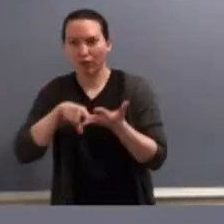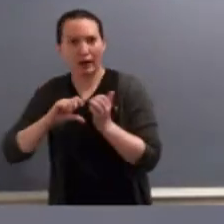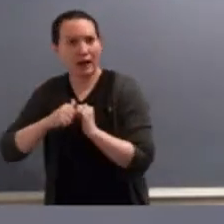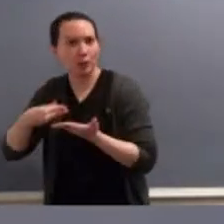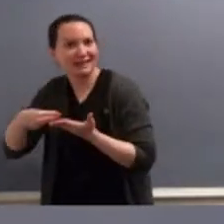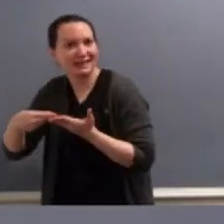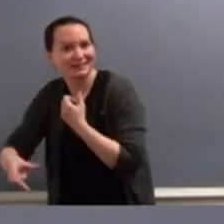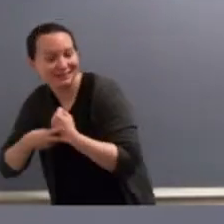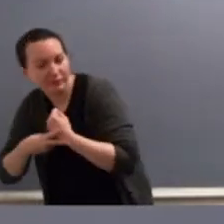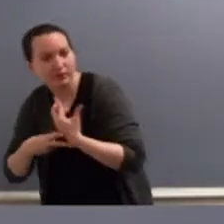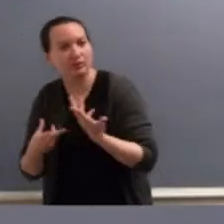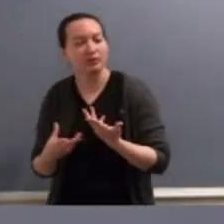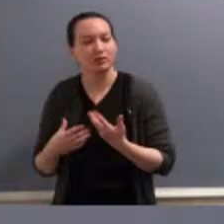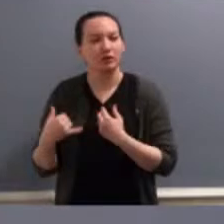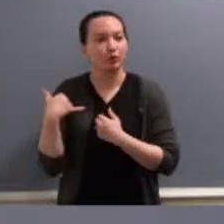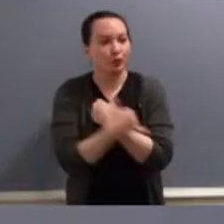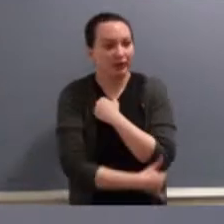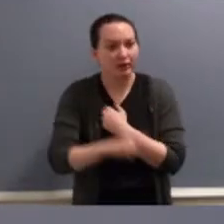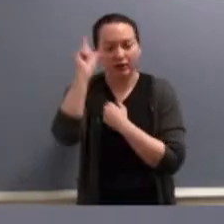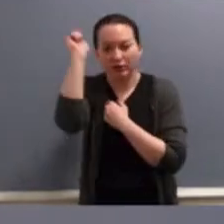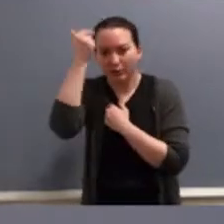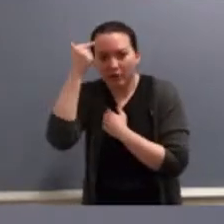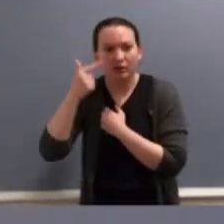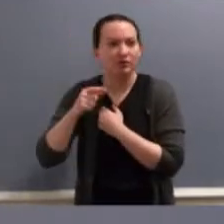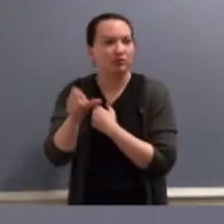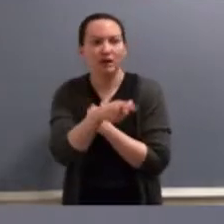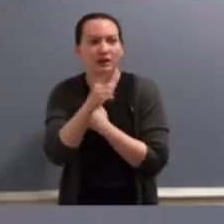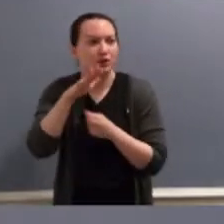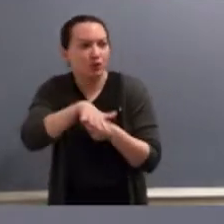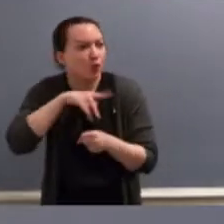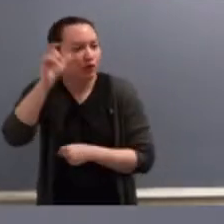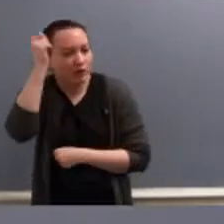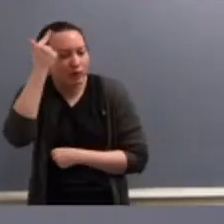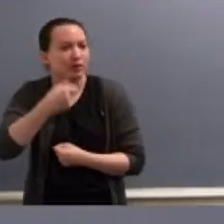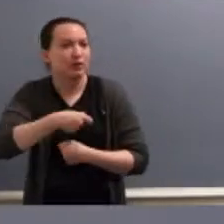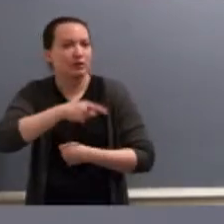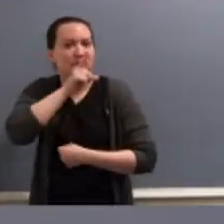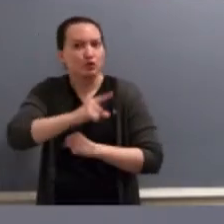first as a county government as any local government to make sure that we are balancing